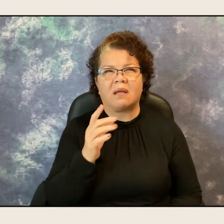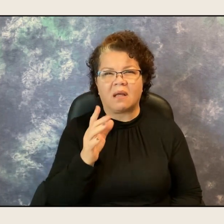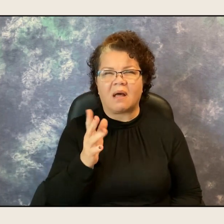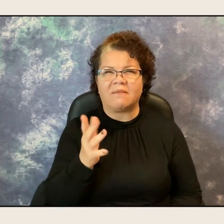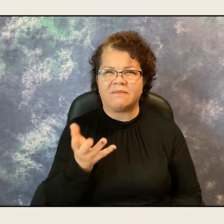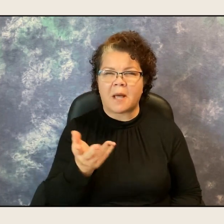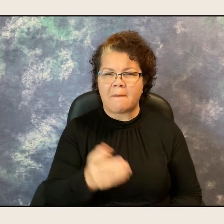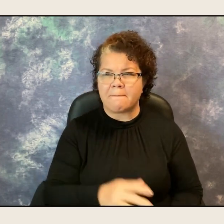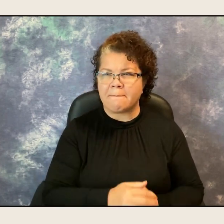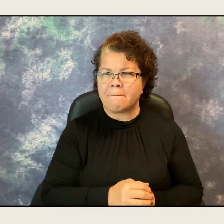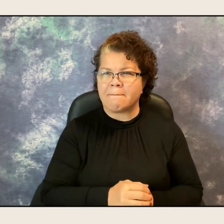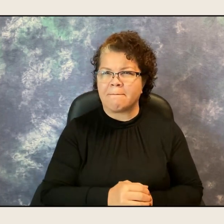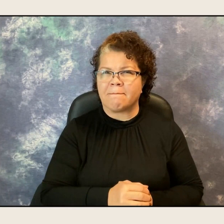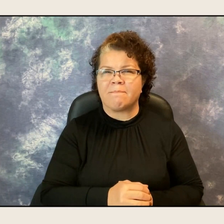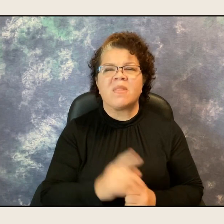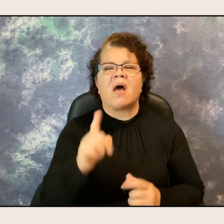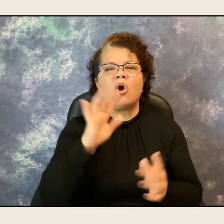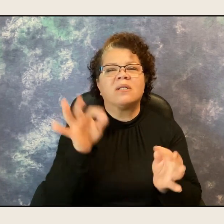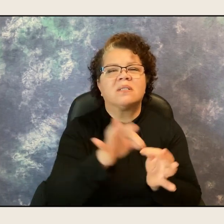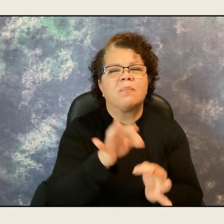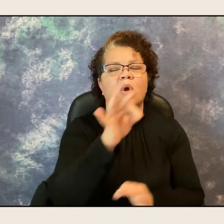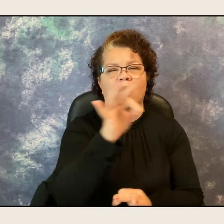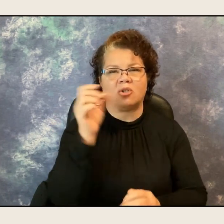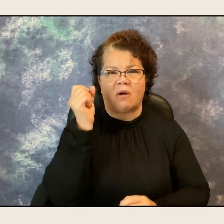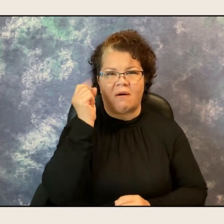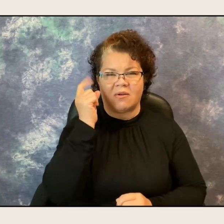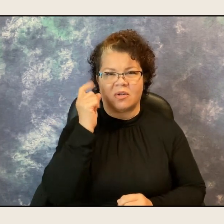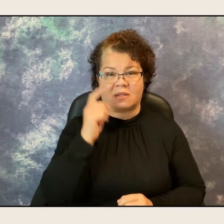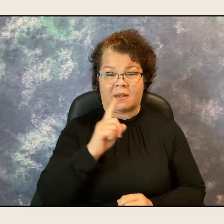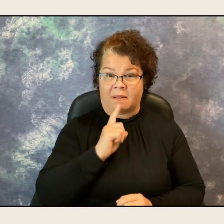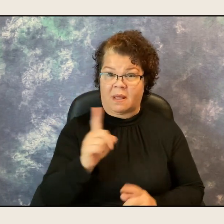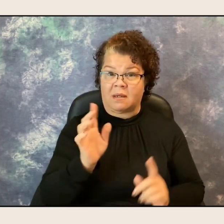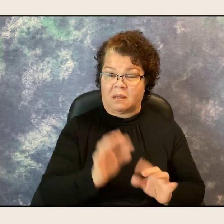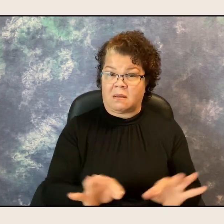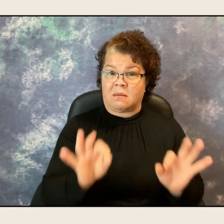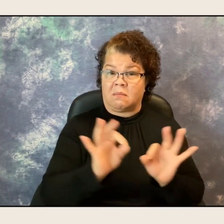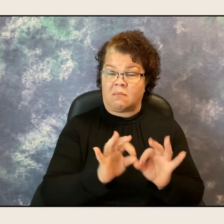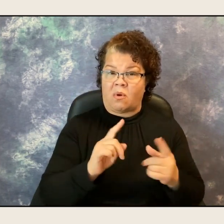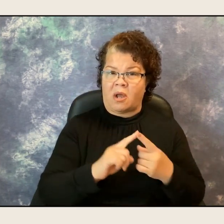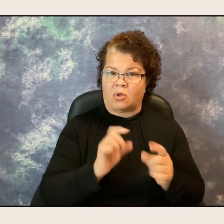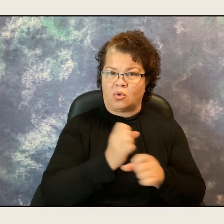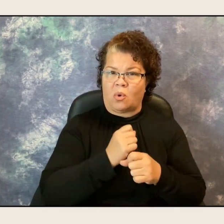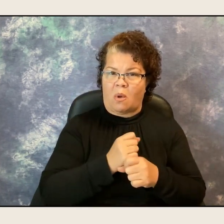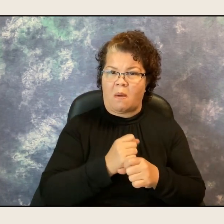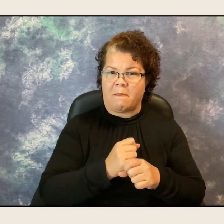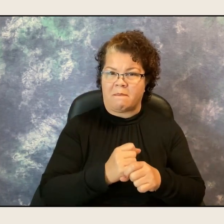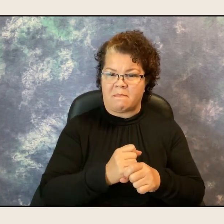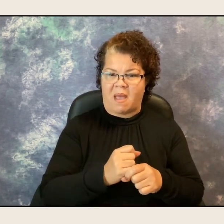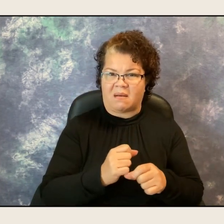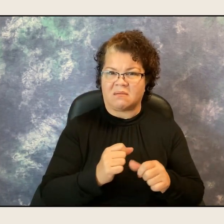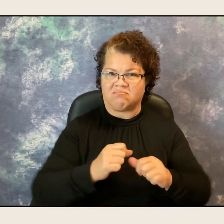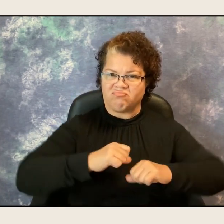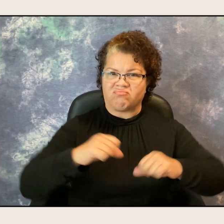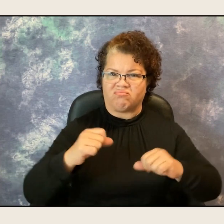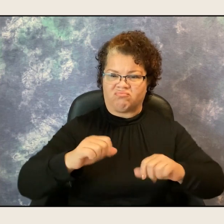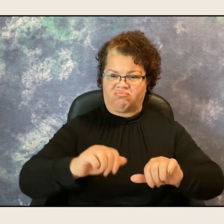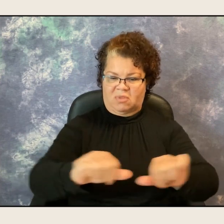That was a spiritual understanding that it's important to make space for artists to express what they have to say.